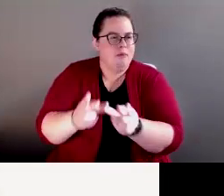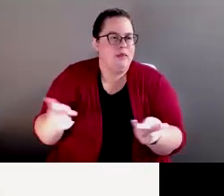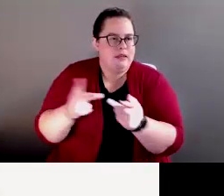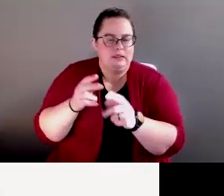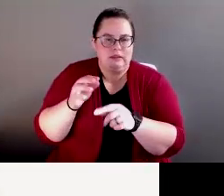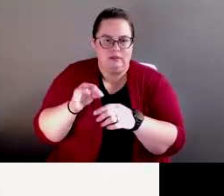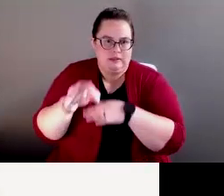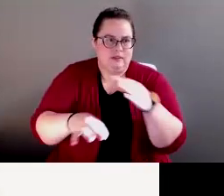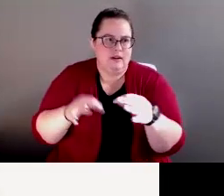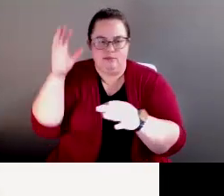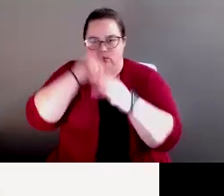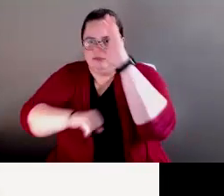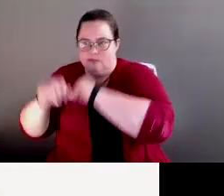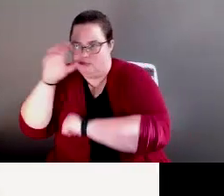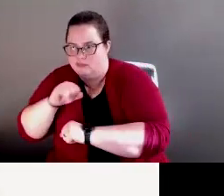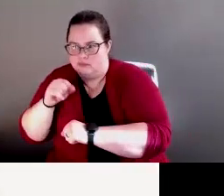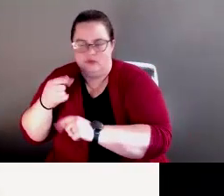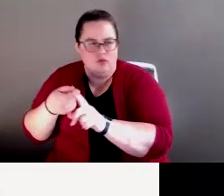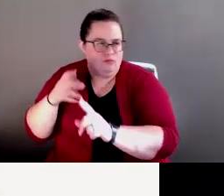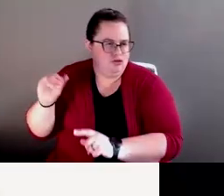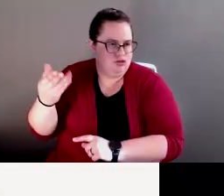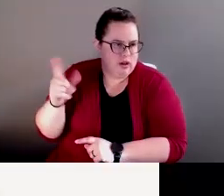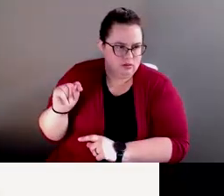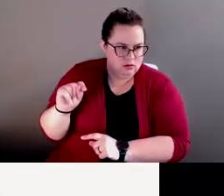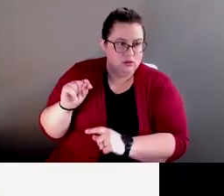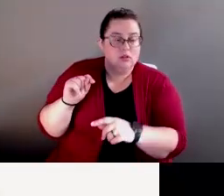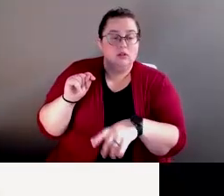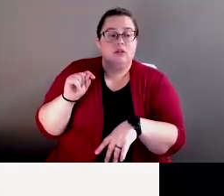As I'm presenting today, I do encourage you to use the chat,